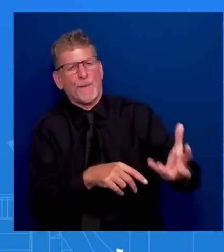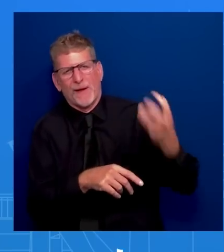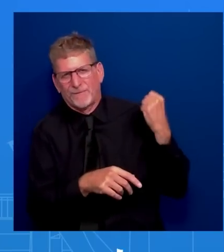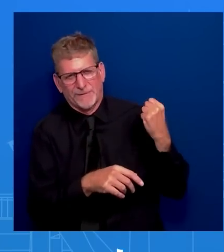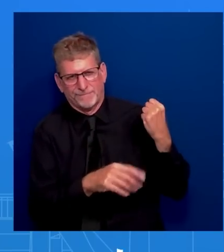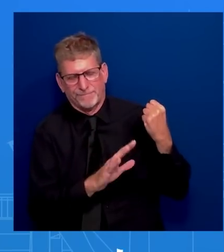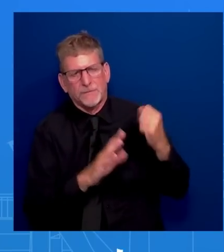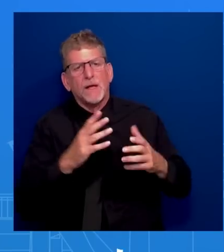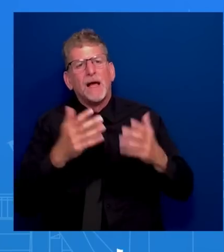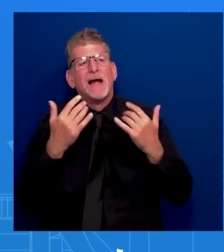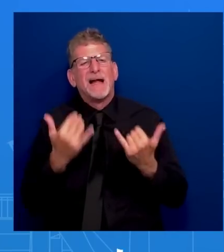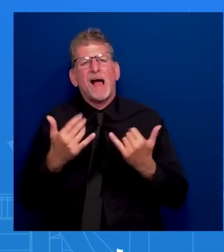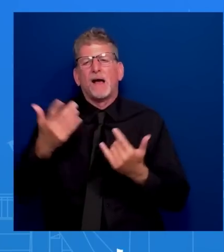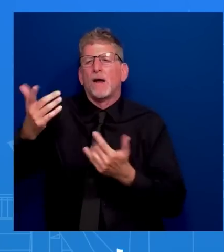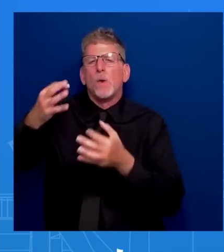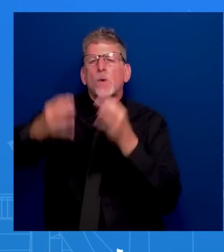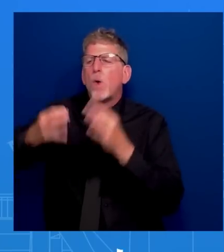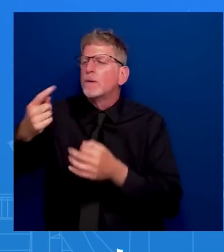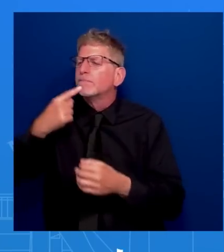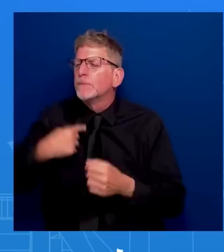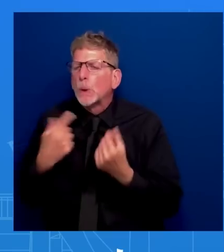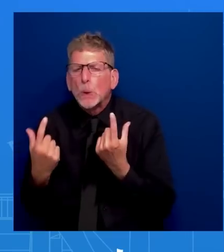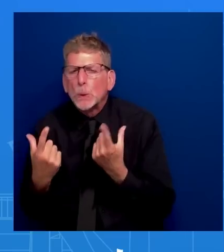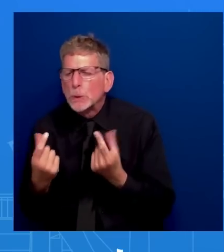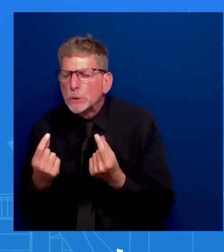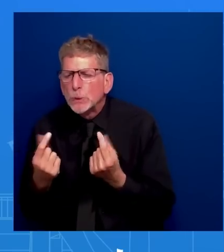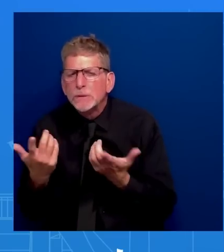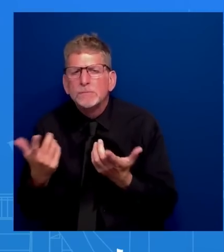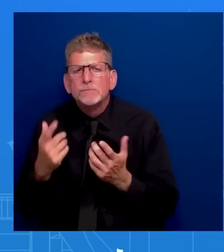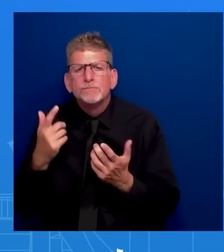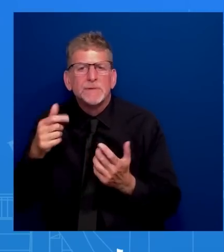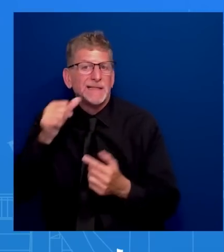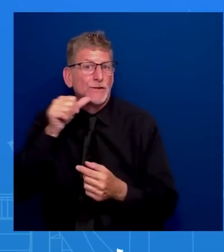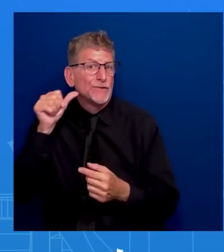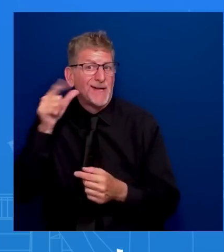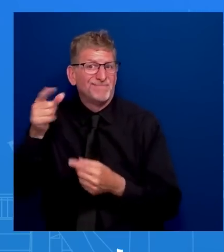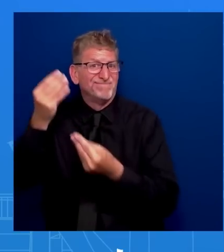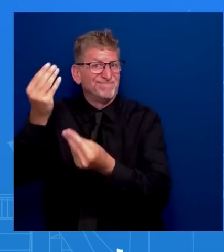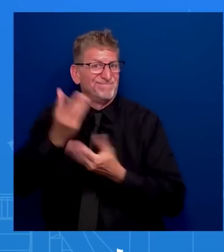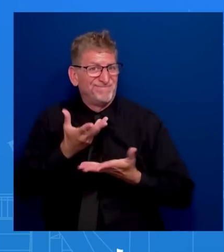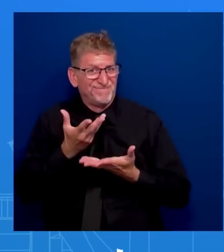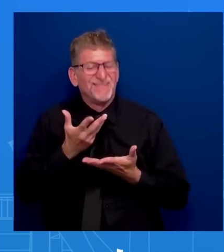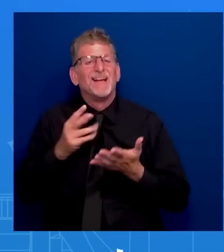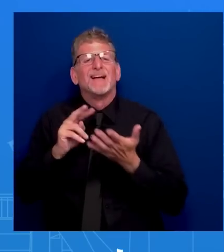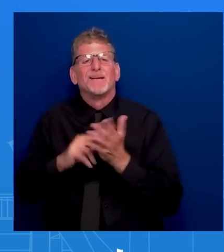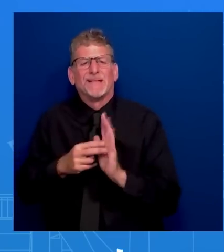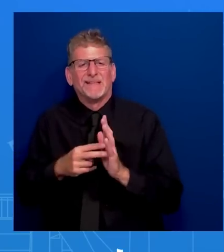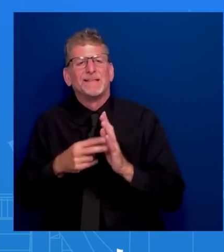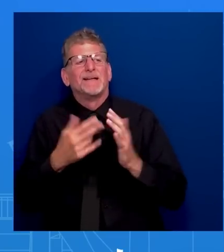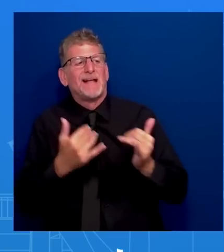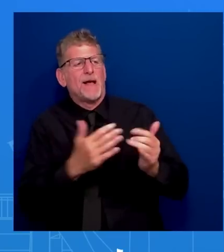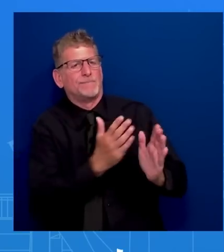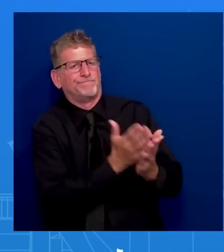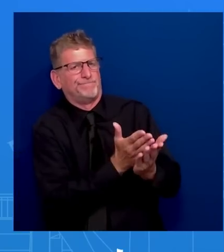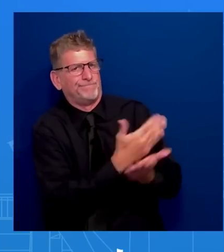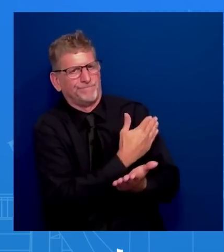and it made that decision yesterday. So, any further detail, I would just refer you to them -- to the Department of Homeland Security.